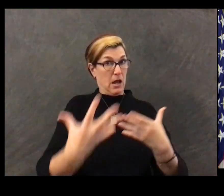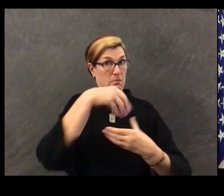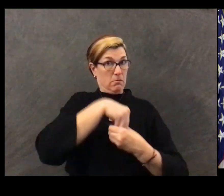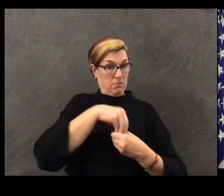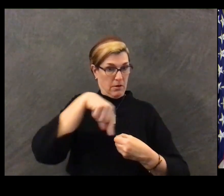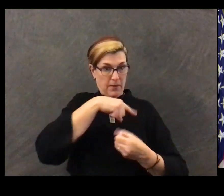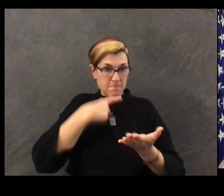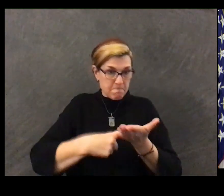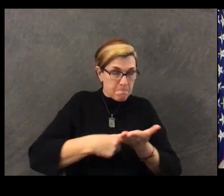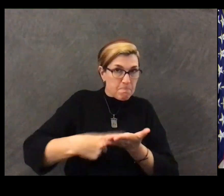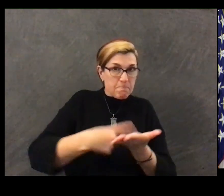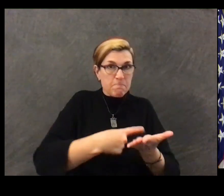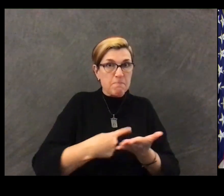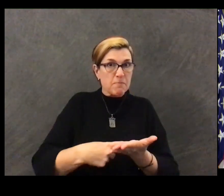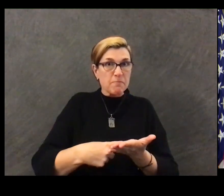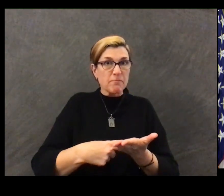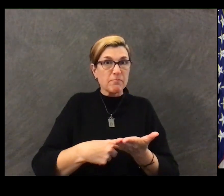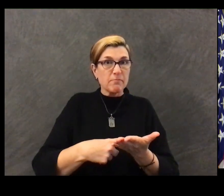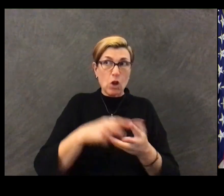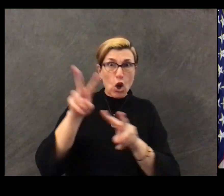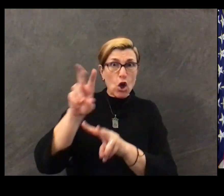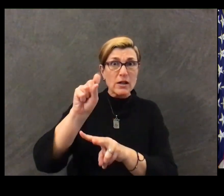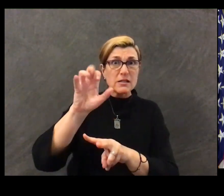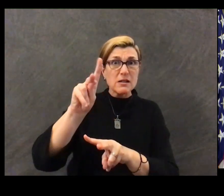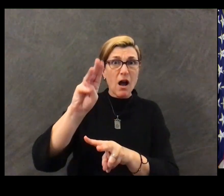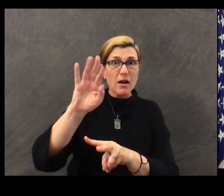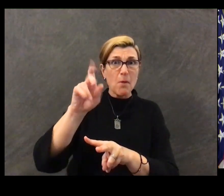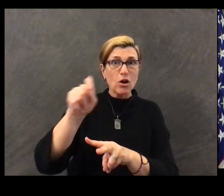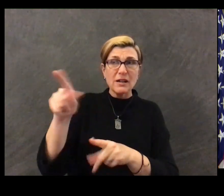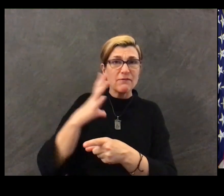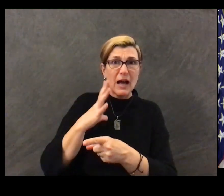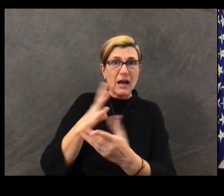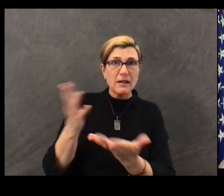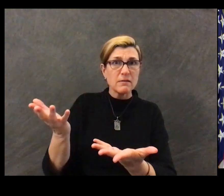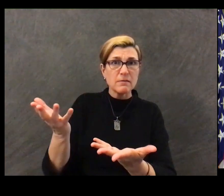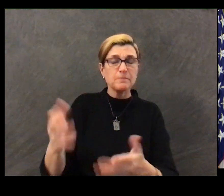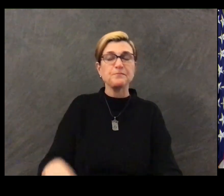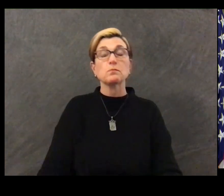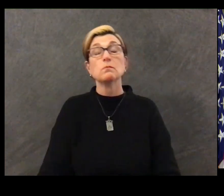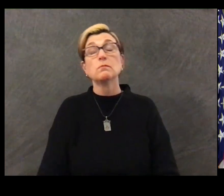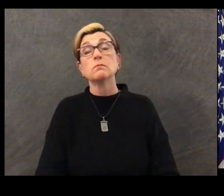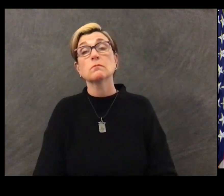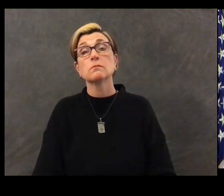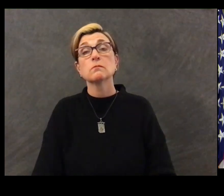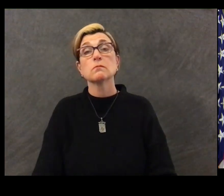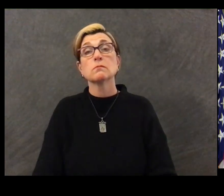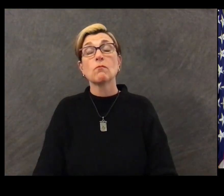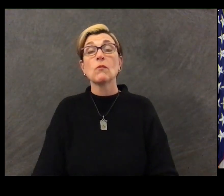to look at what's going on with the stock market in order to protect our great American workers I've just signed an executive order tip